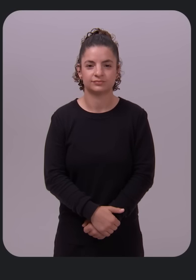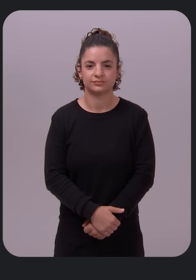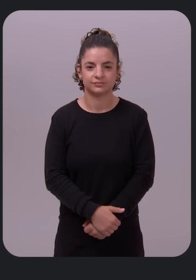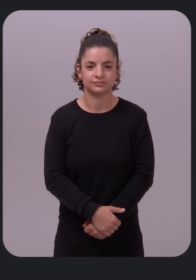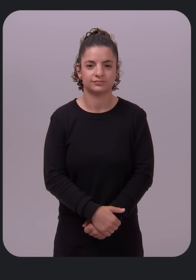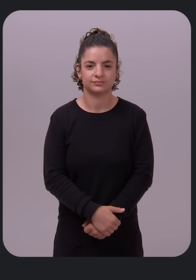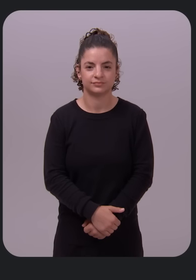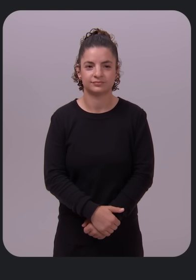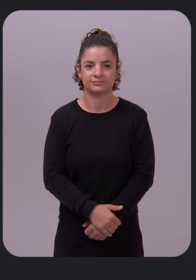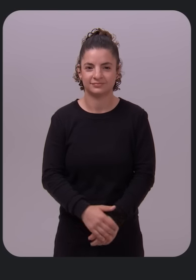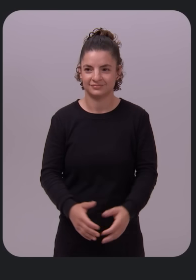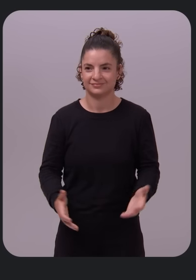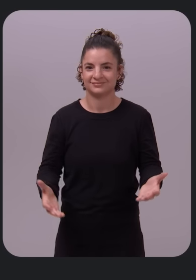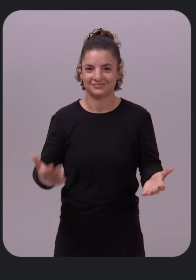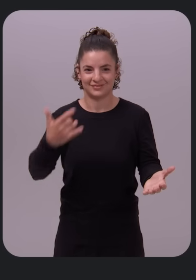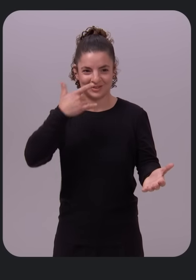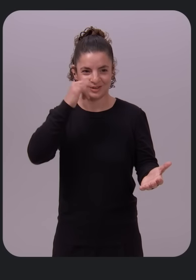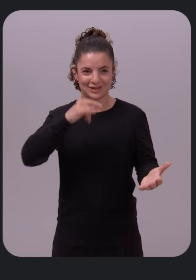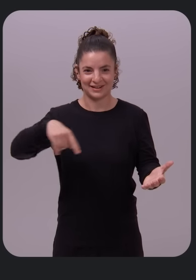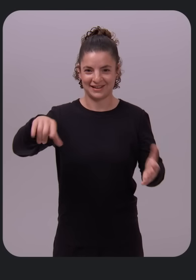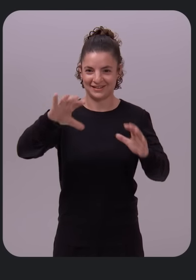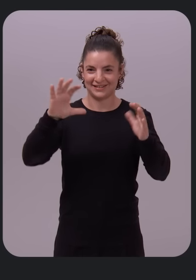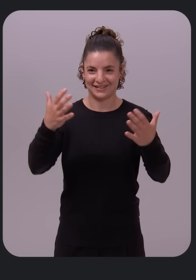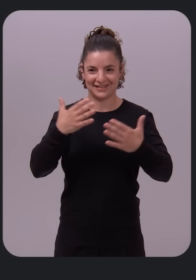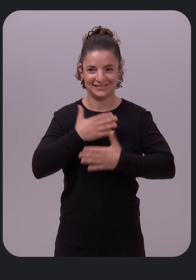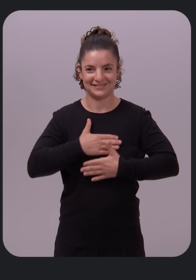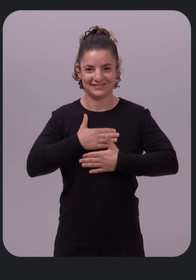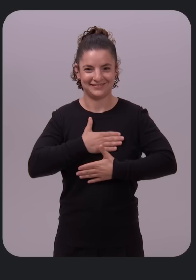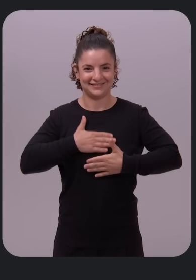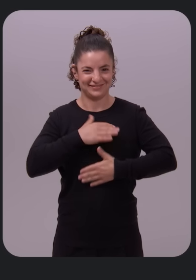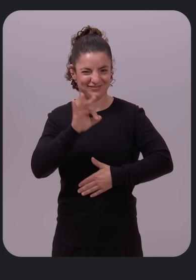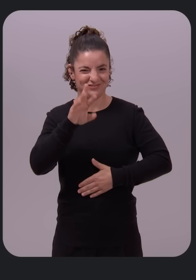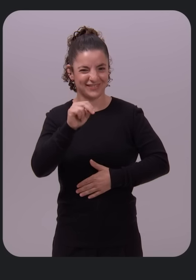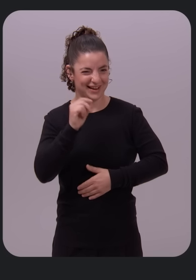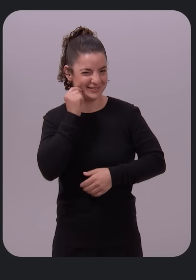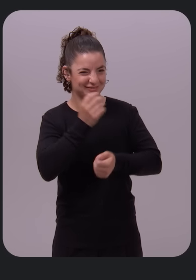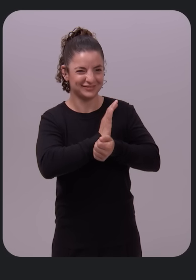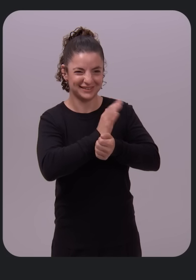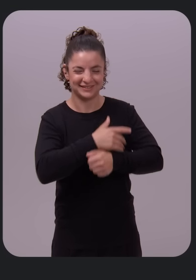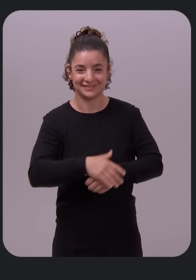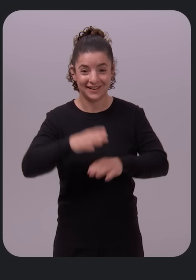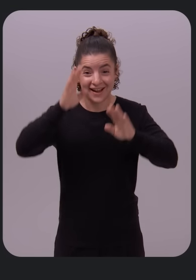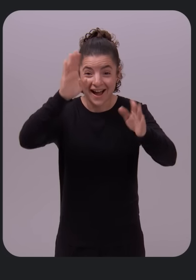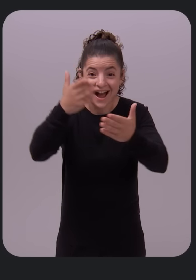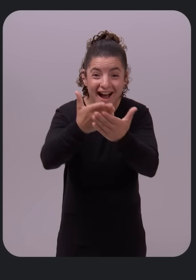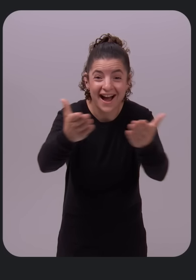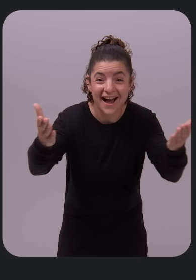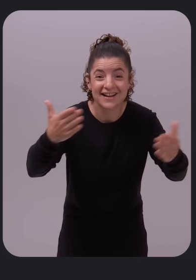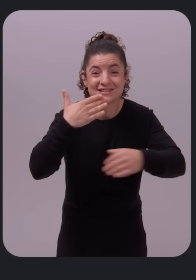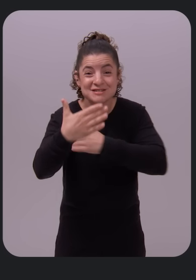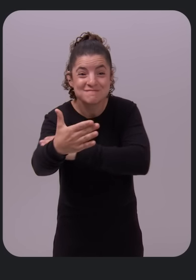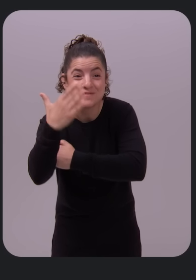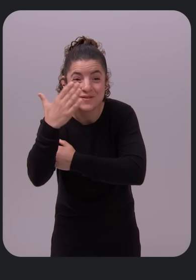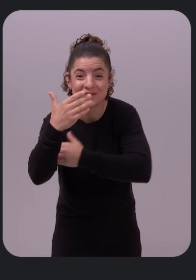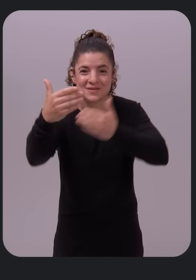Wow, cool video. Looks like the team has been having some fun. Hello, everyone. Good morning. Welcome to Google I/O.